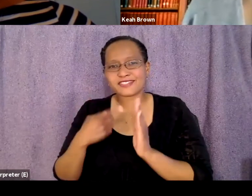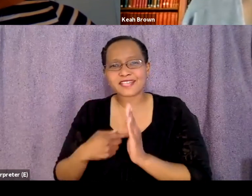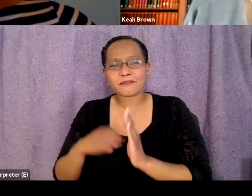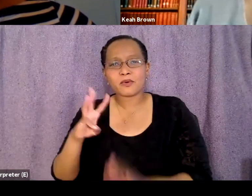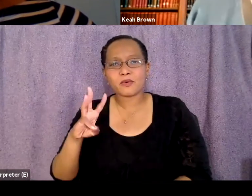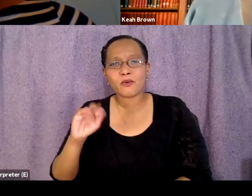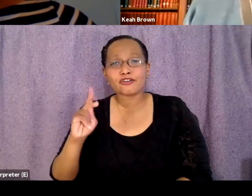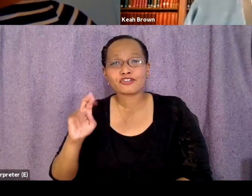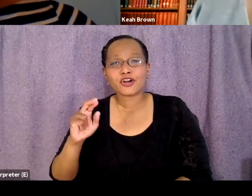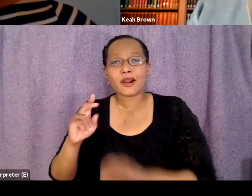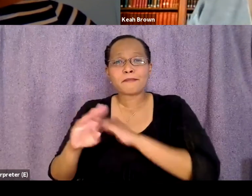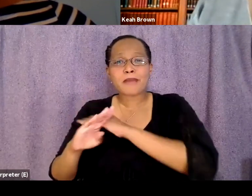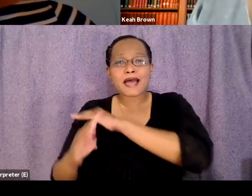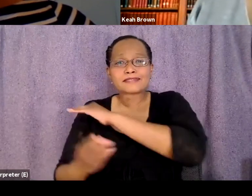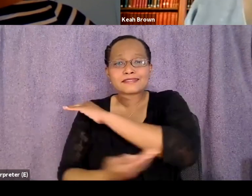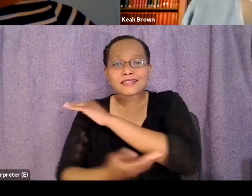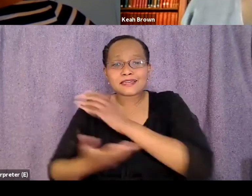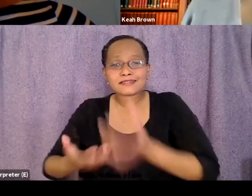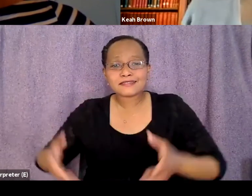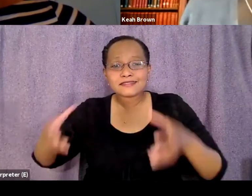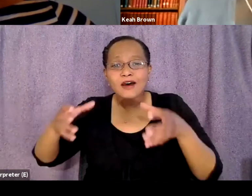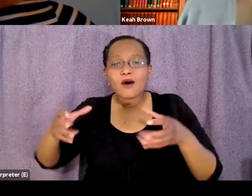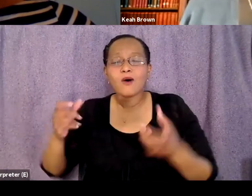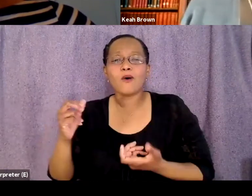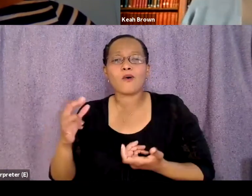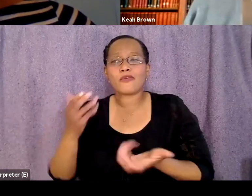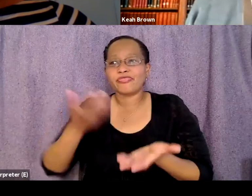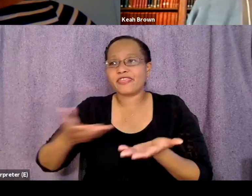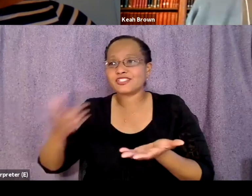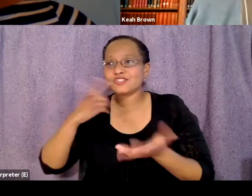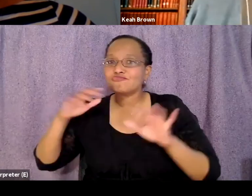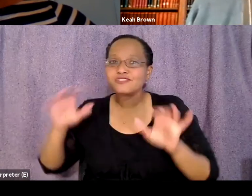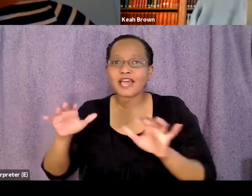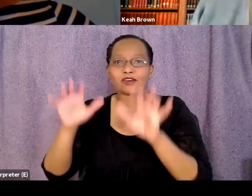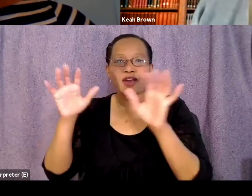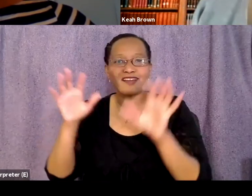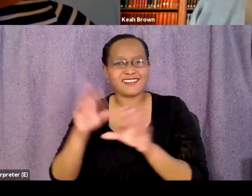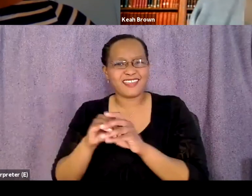Keah Brown: The you know, like the stuff to decorate a home I love that I would just love